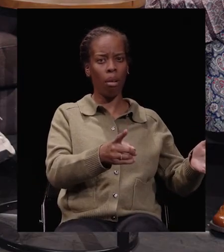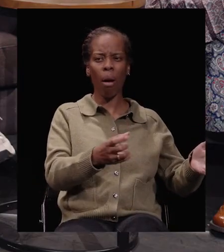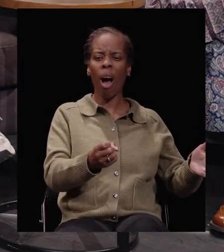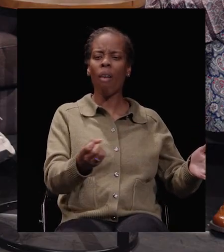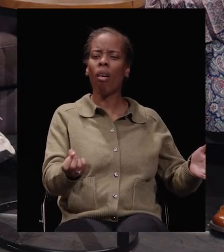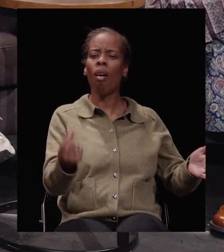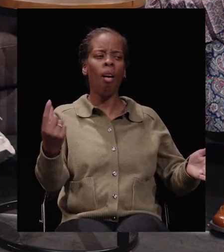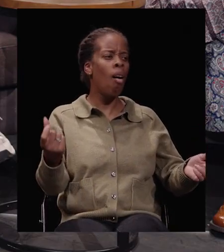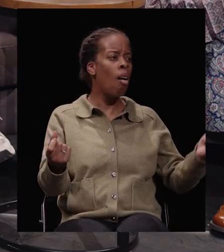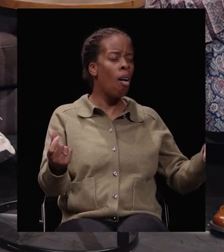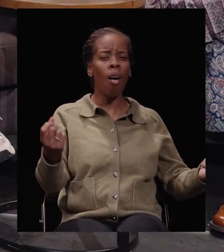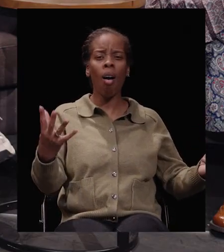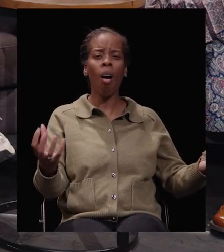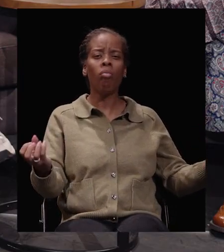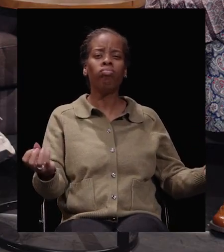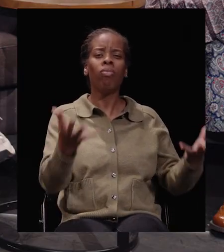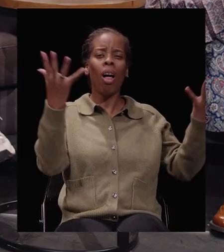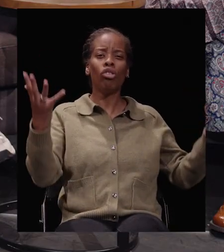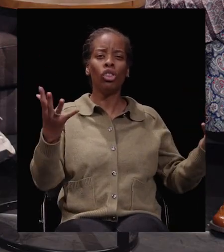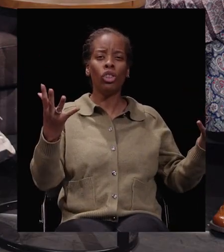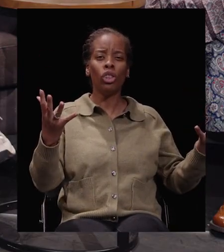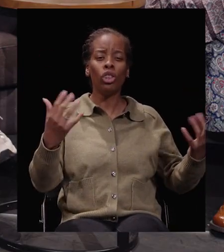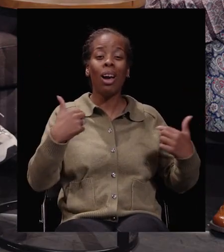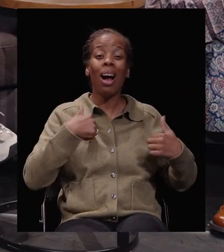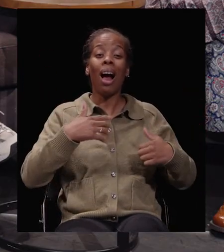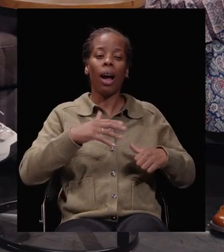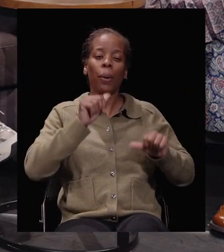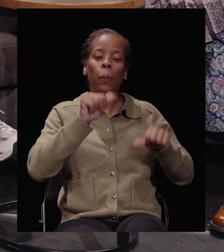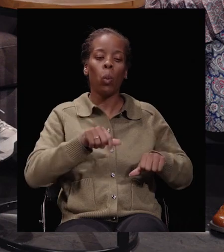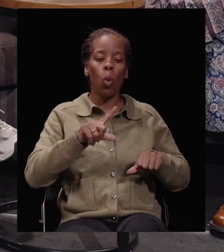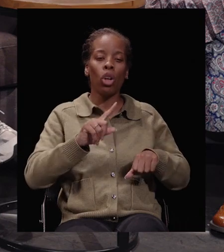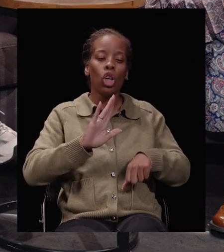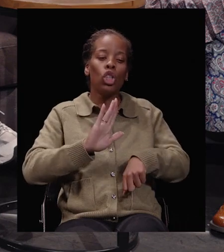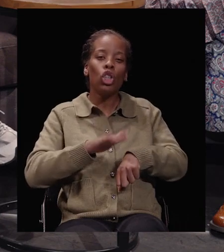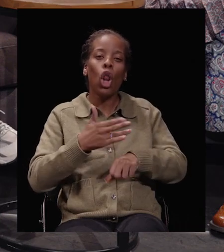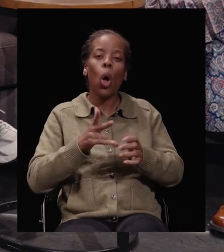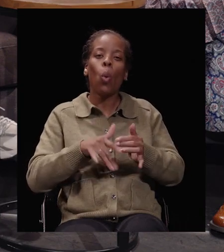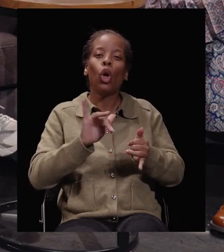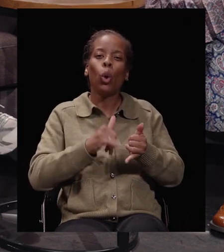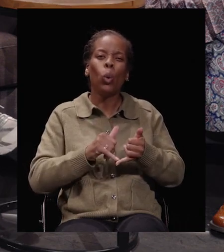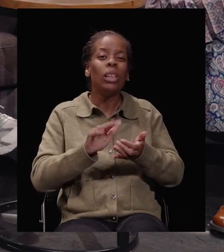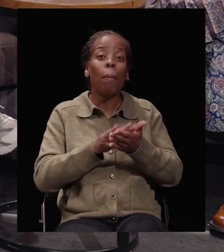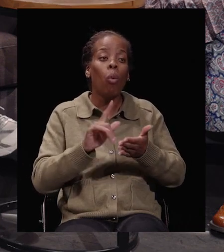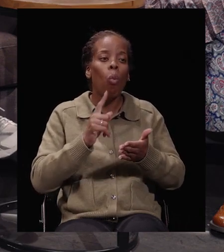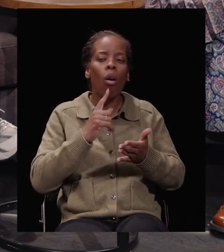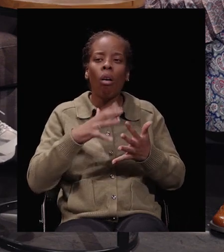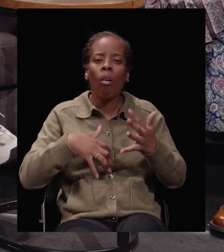and I really believe in slow news which talks to that building of community and trust. I think that there are forces that have been building